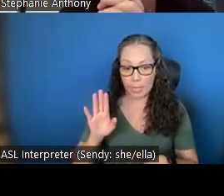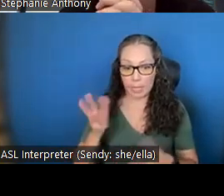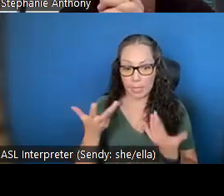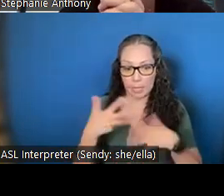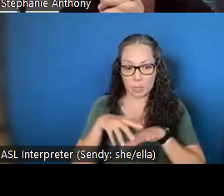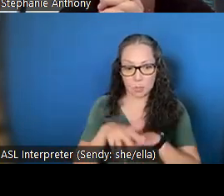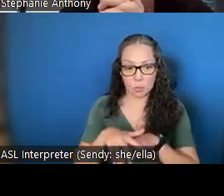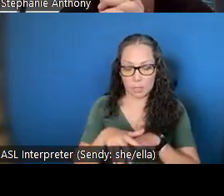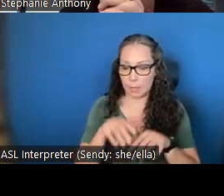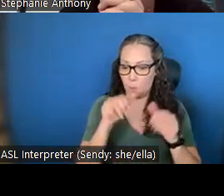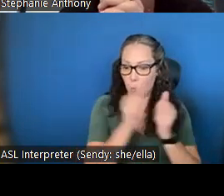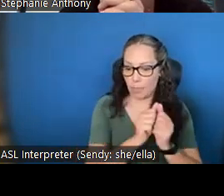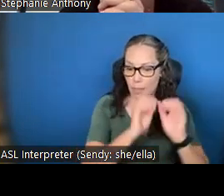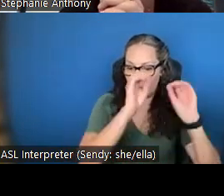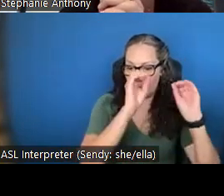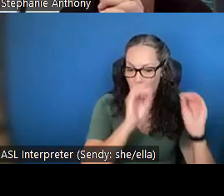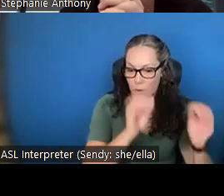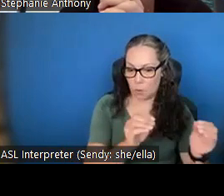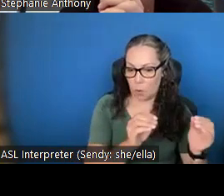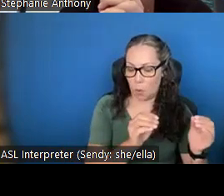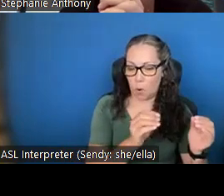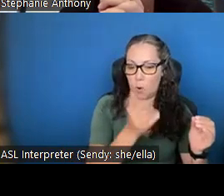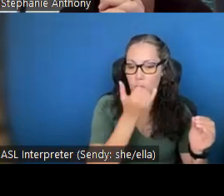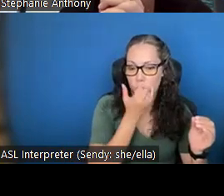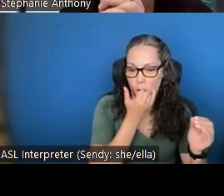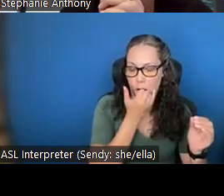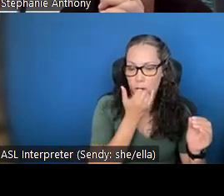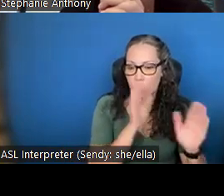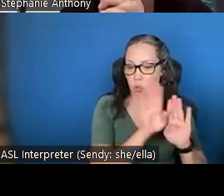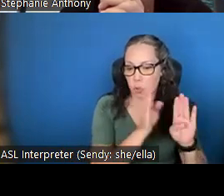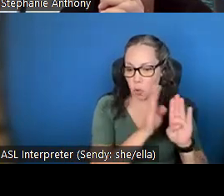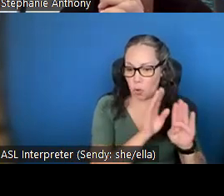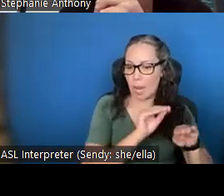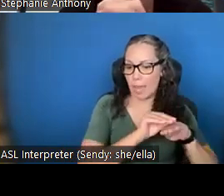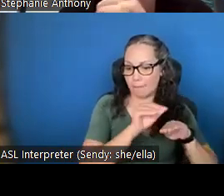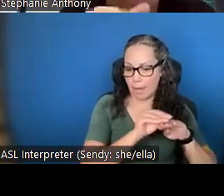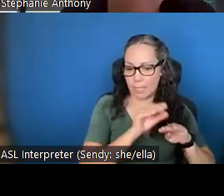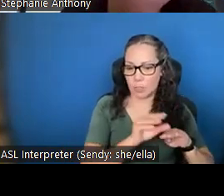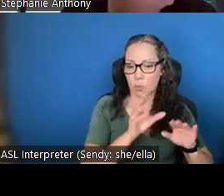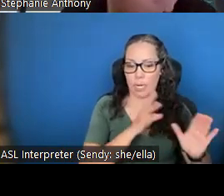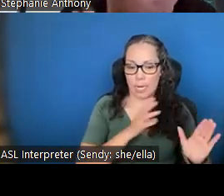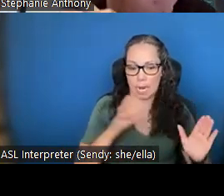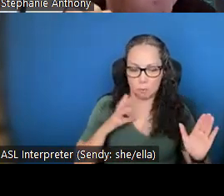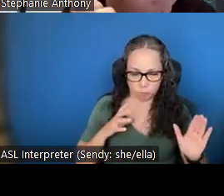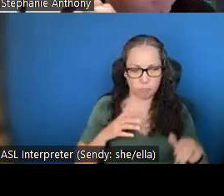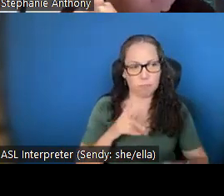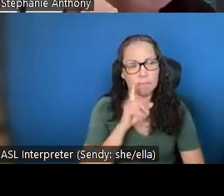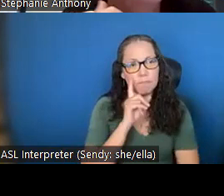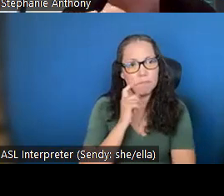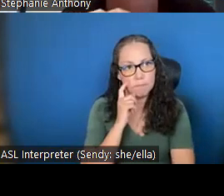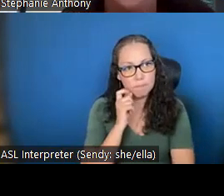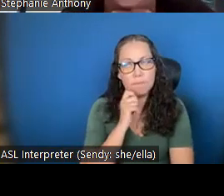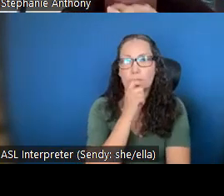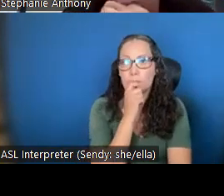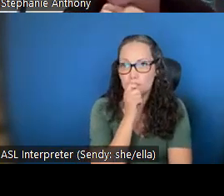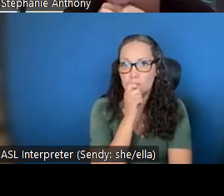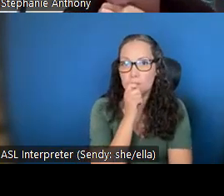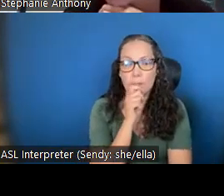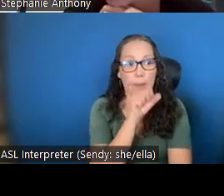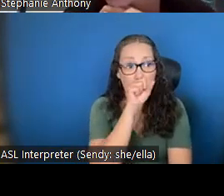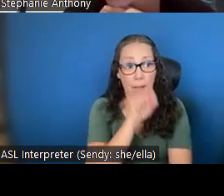door uh advisory Council you know what what is the interface I love the idea of of elevating